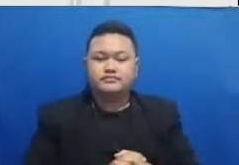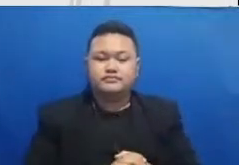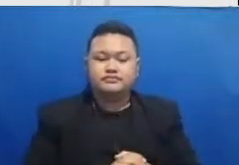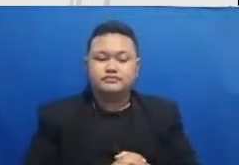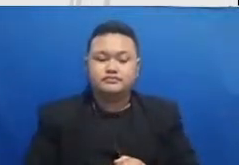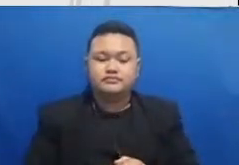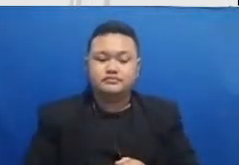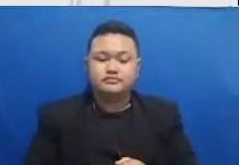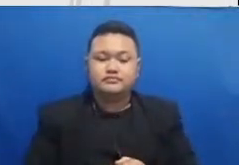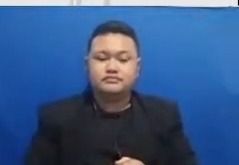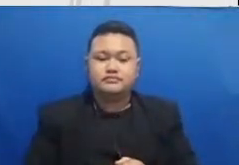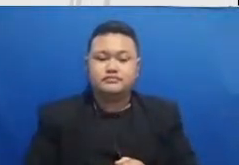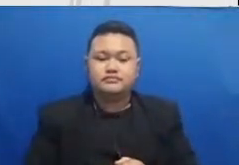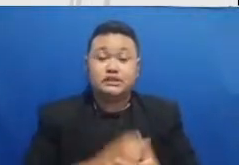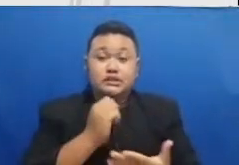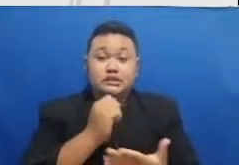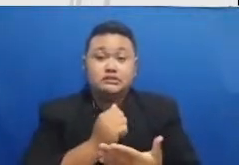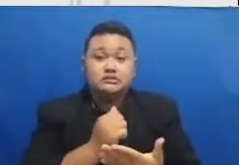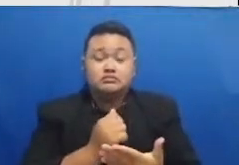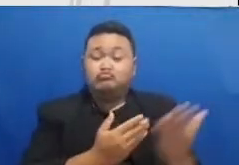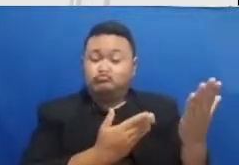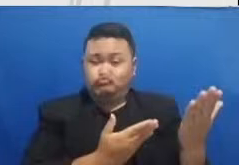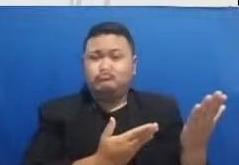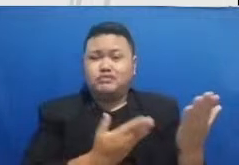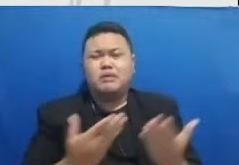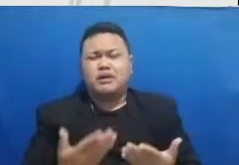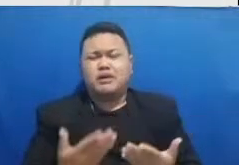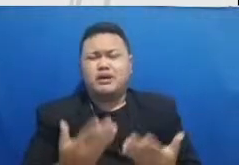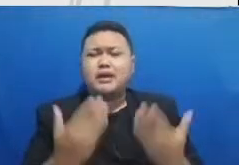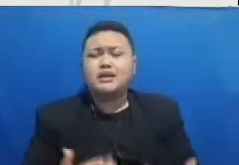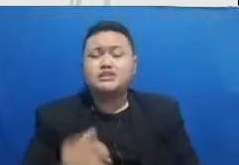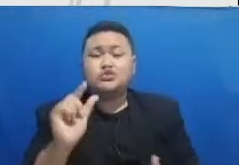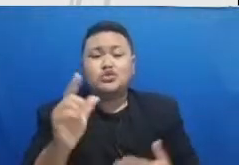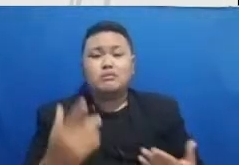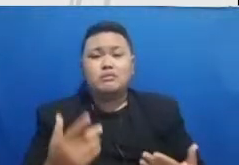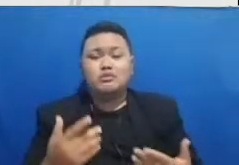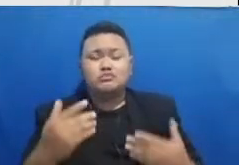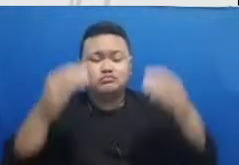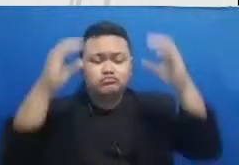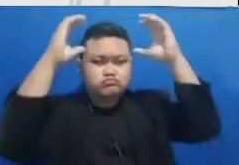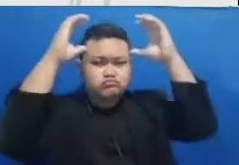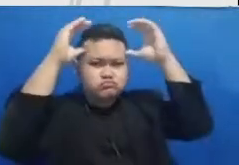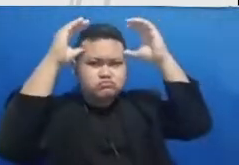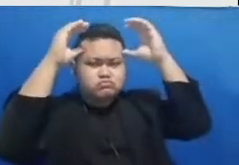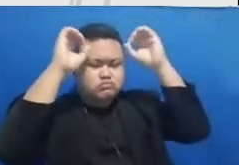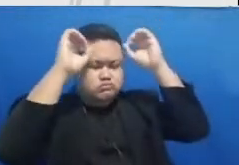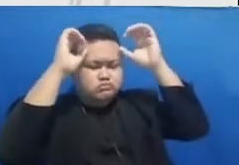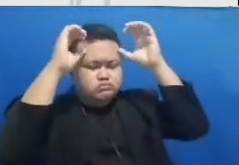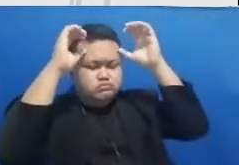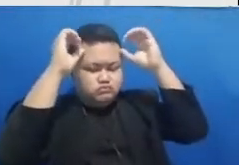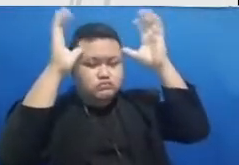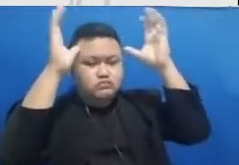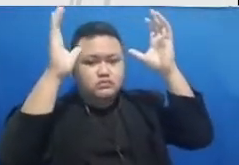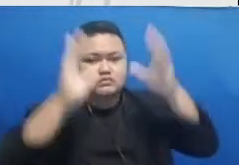for brainstorming we are given a digital board that we can see on the screen then